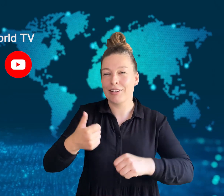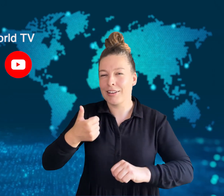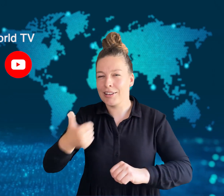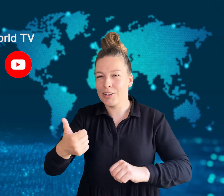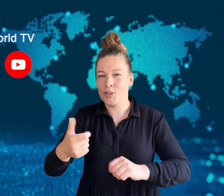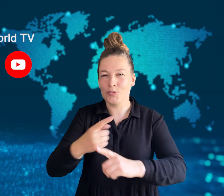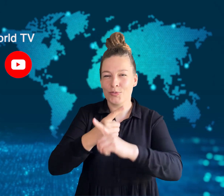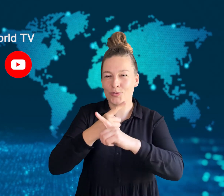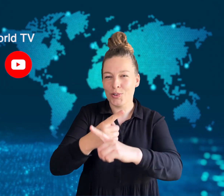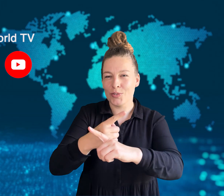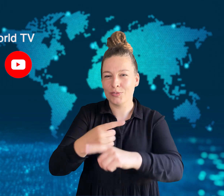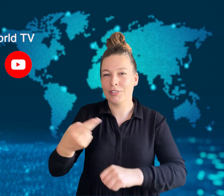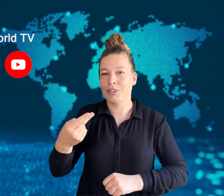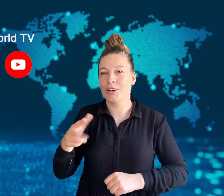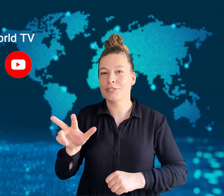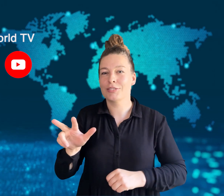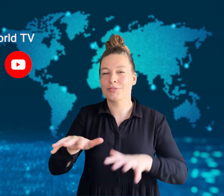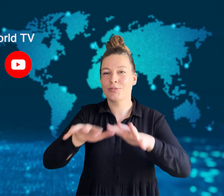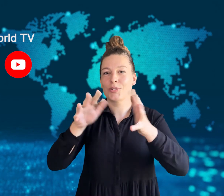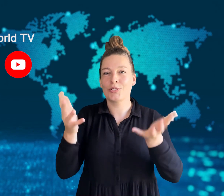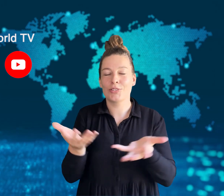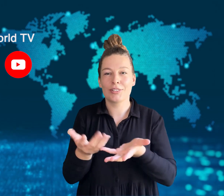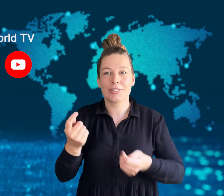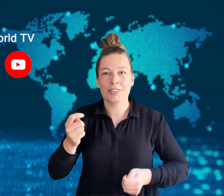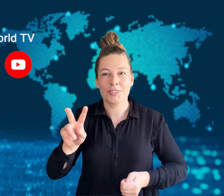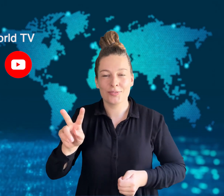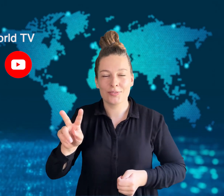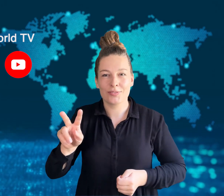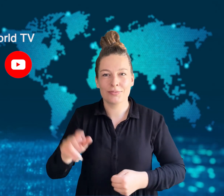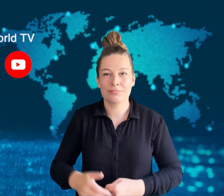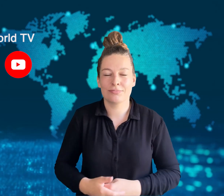to get new video updates!